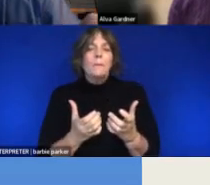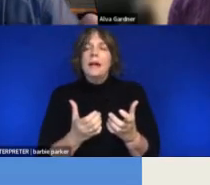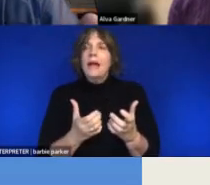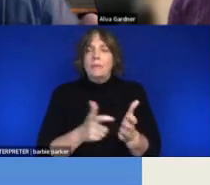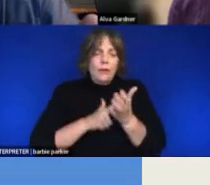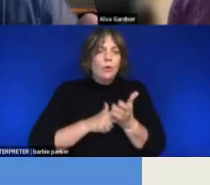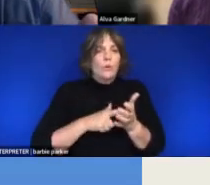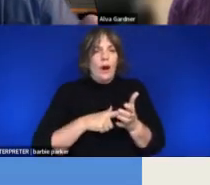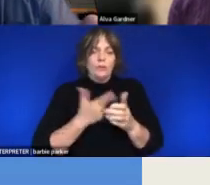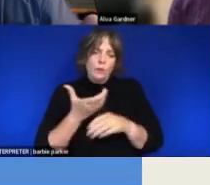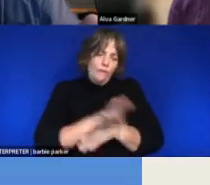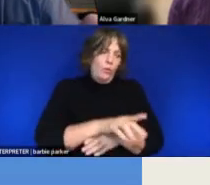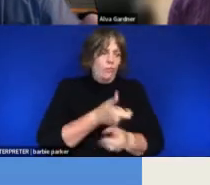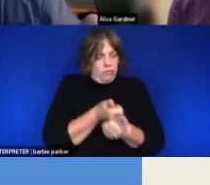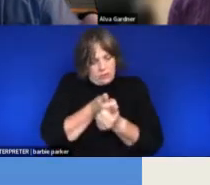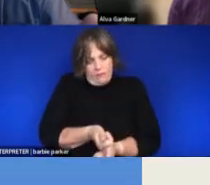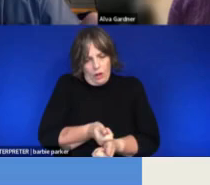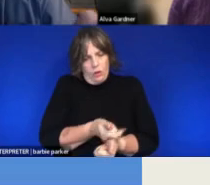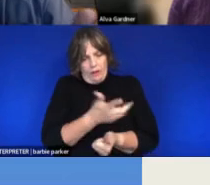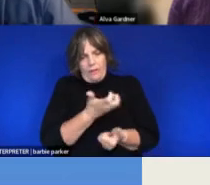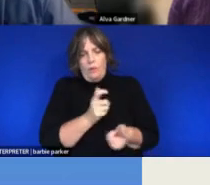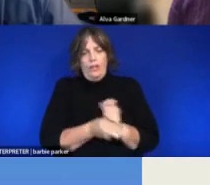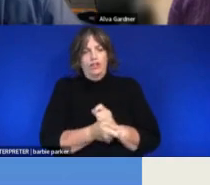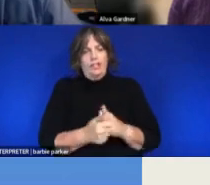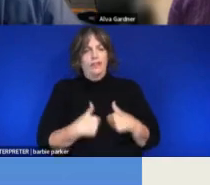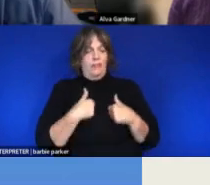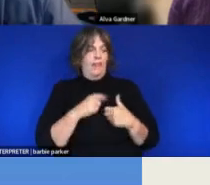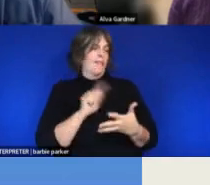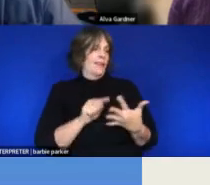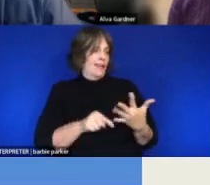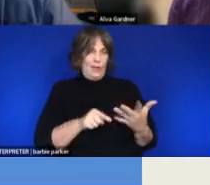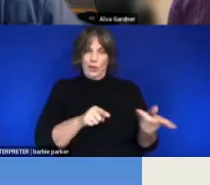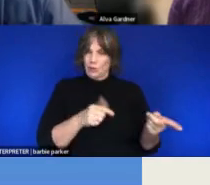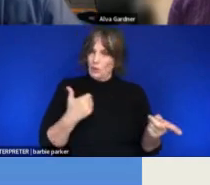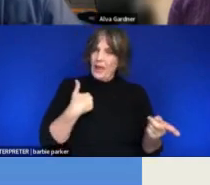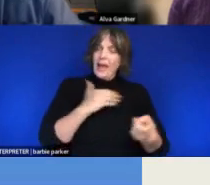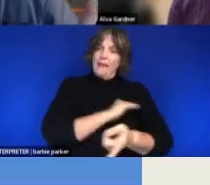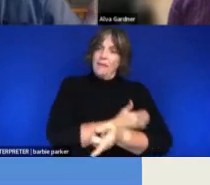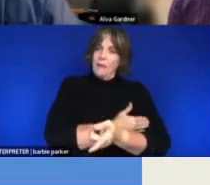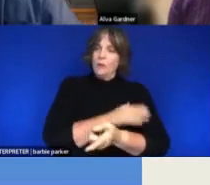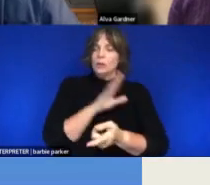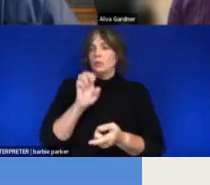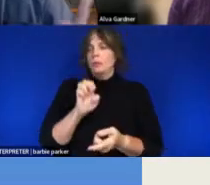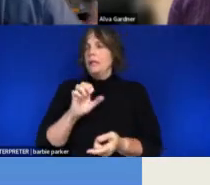through if they want any changes in their life? Do they truly have the power of being a client? We really need to think